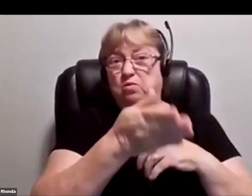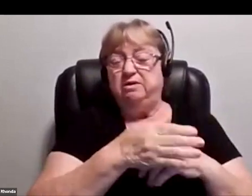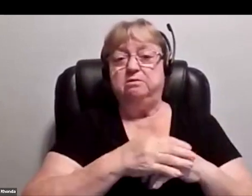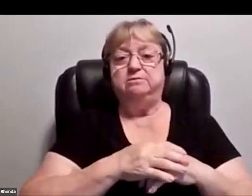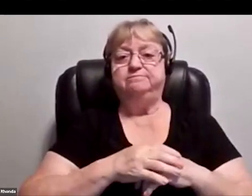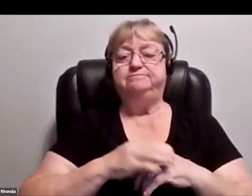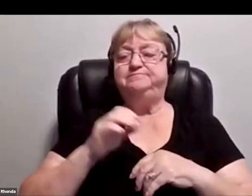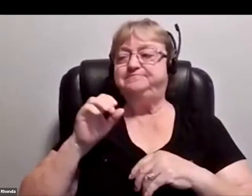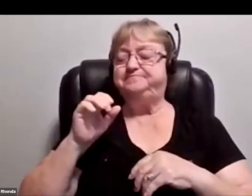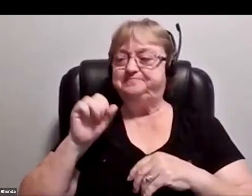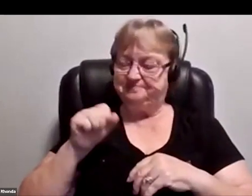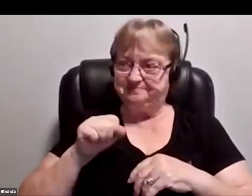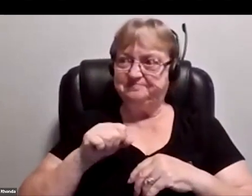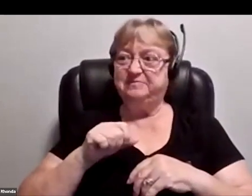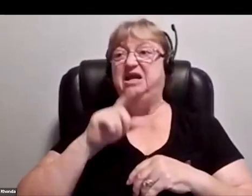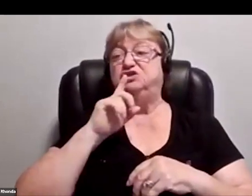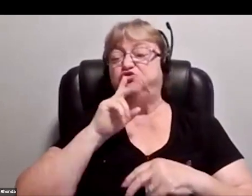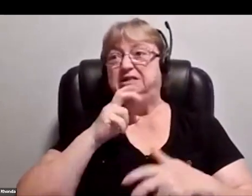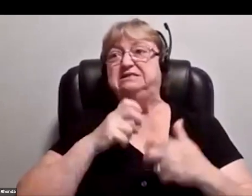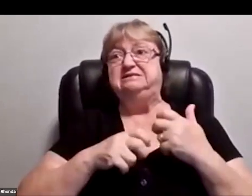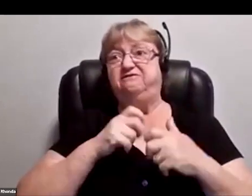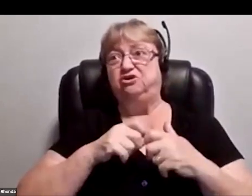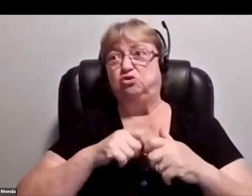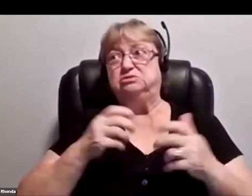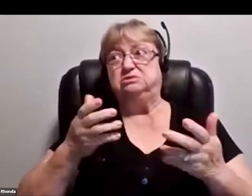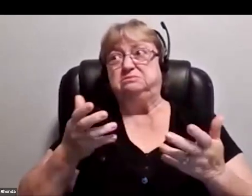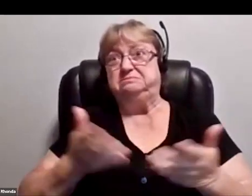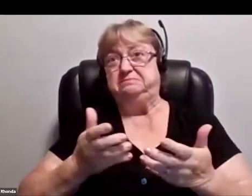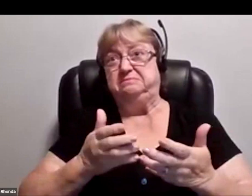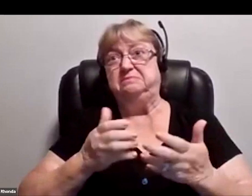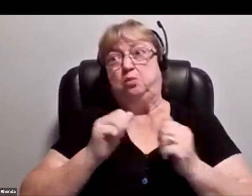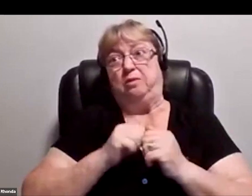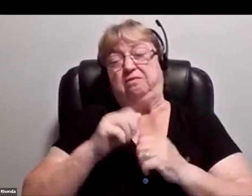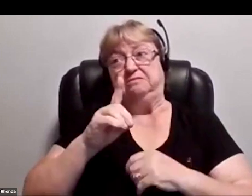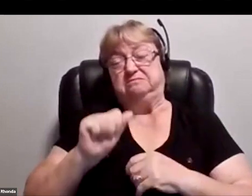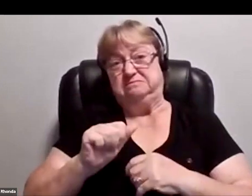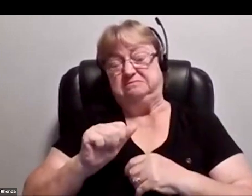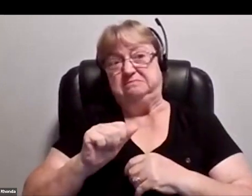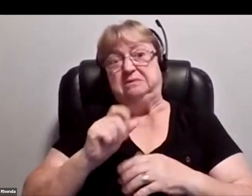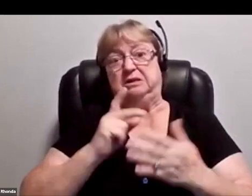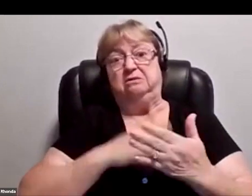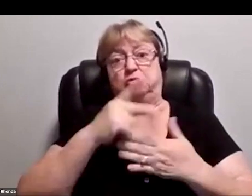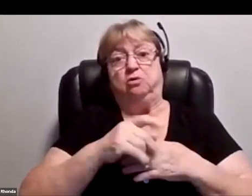difficult to be here if you are disabled, unfortunately. The program itself requires that we go